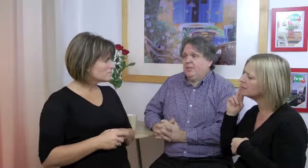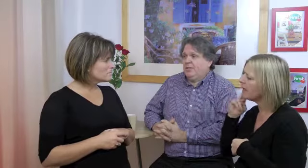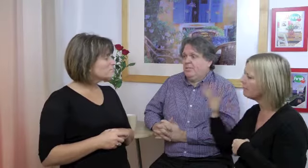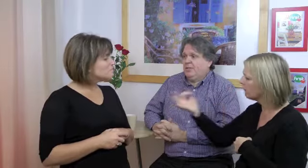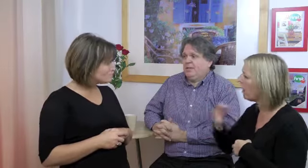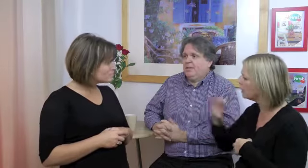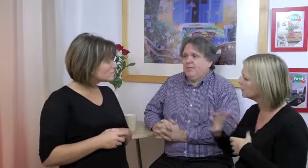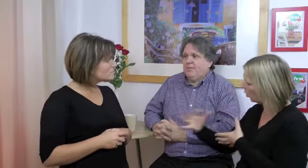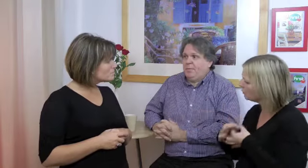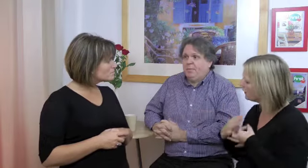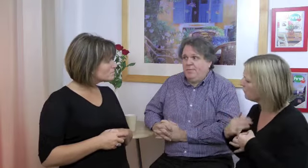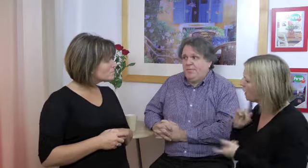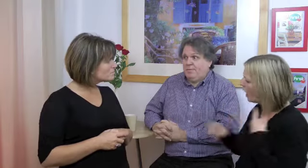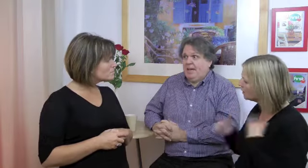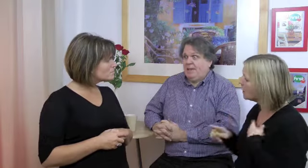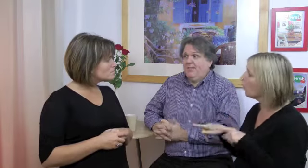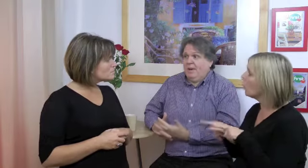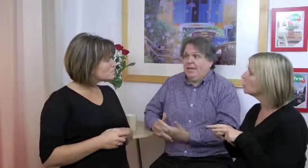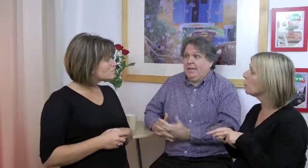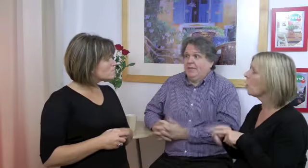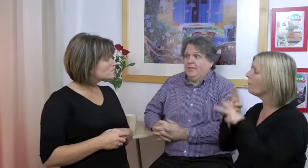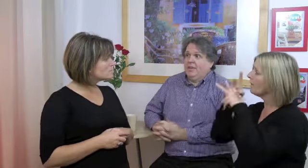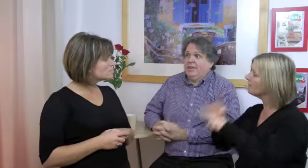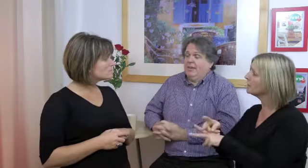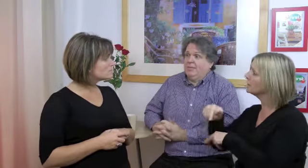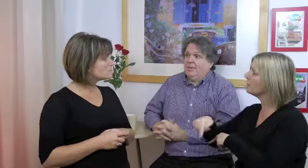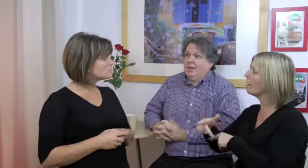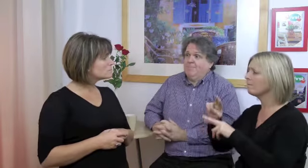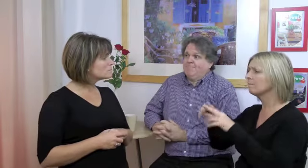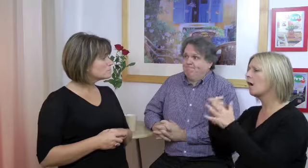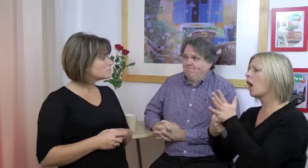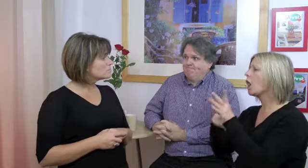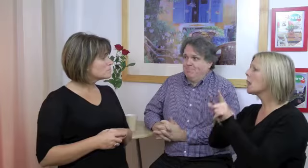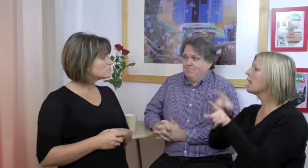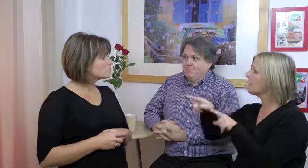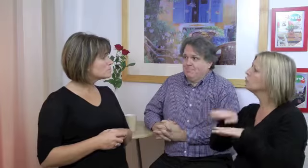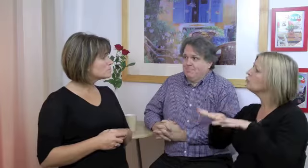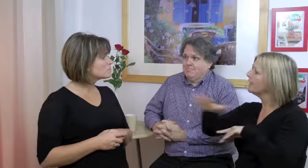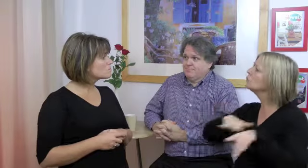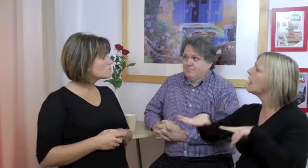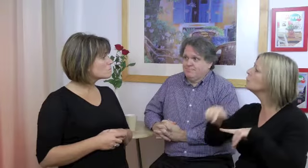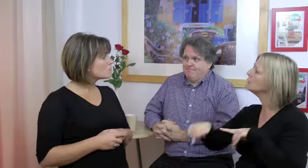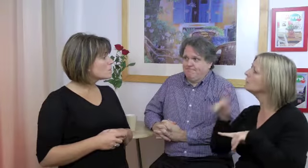in touch with him and young deaf people visit him at Farleigh, the training ground as well.